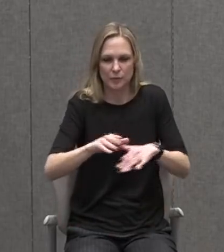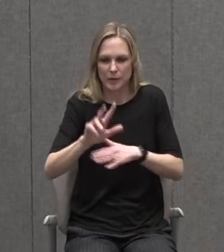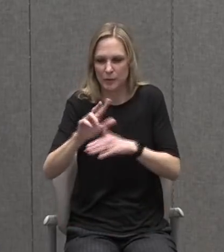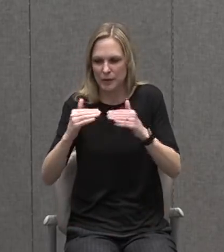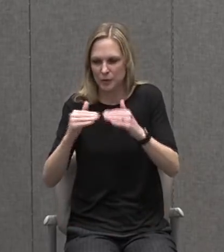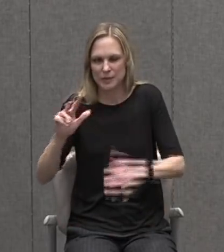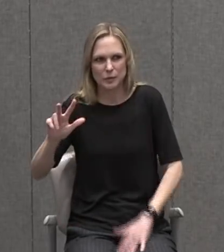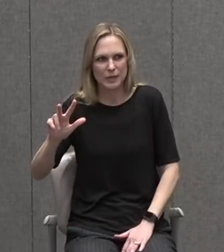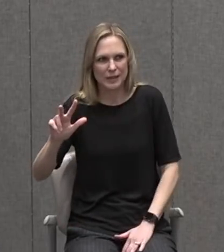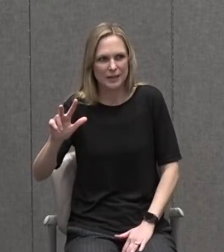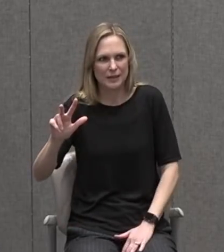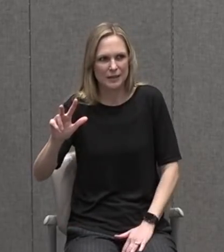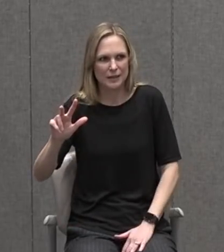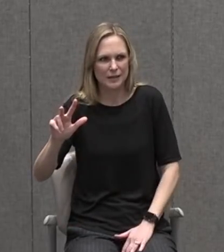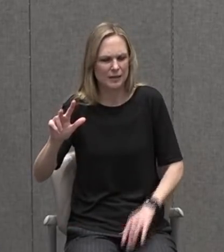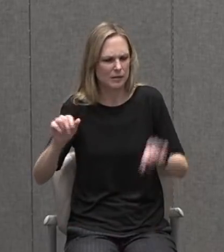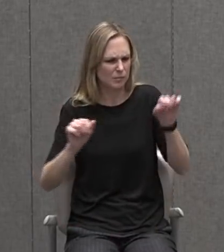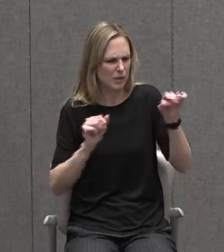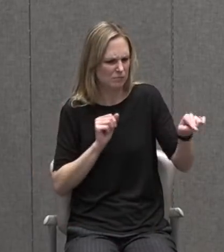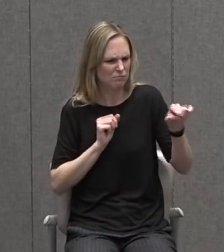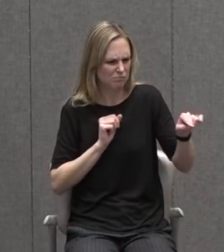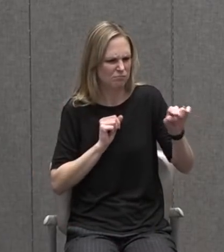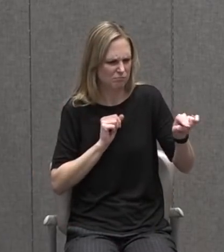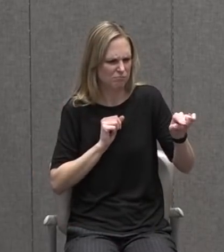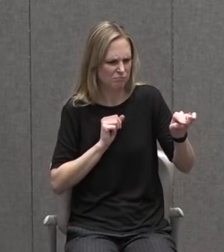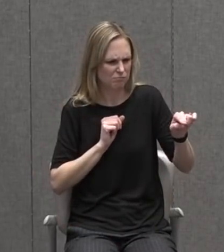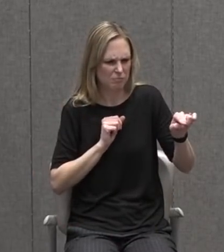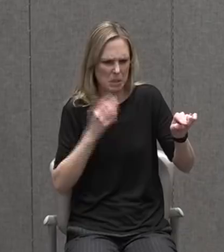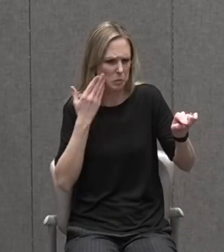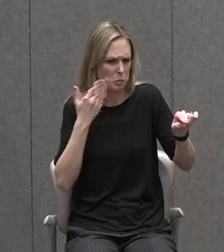But then I'm thinking, well, what would I put here? I don't know.